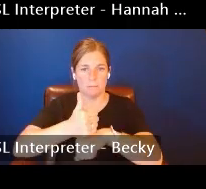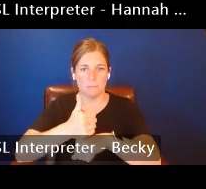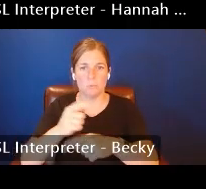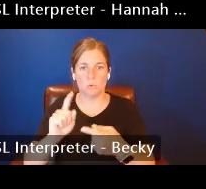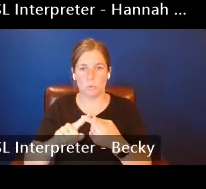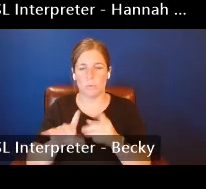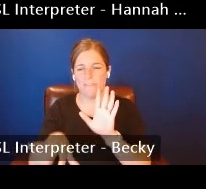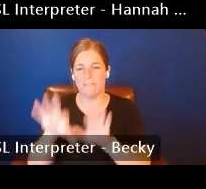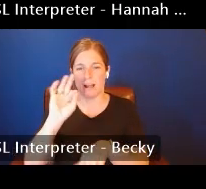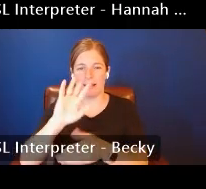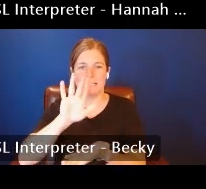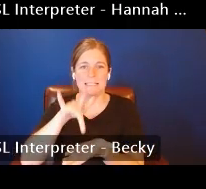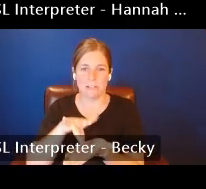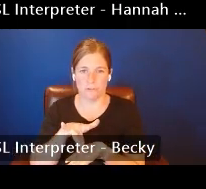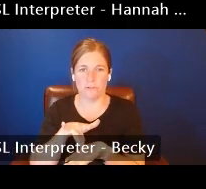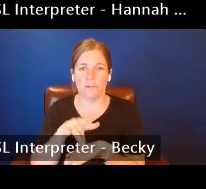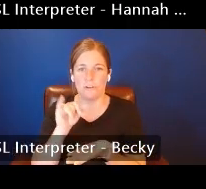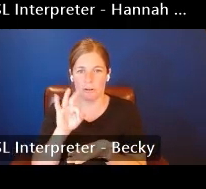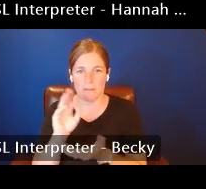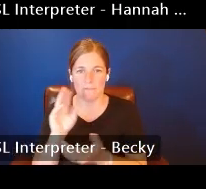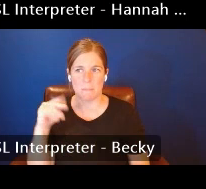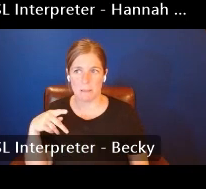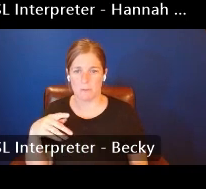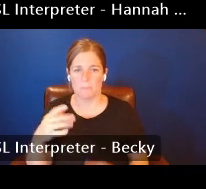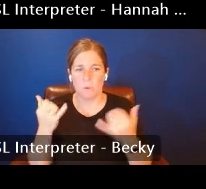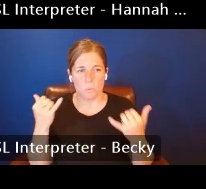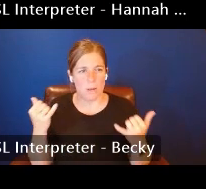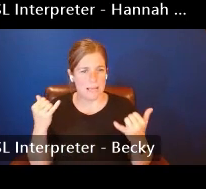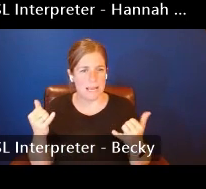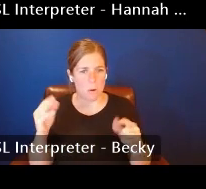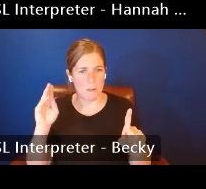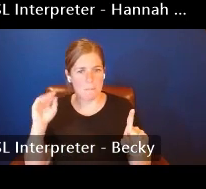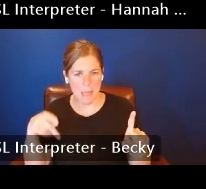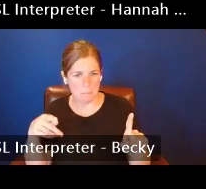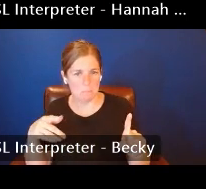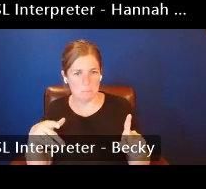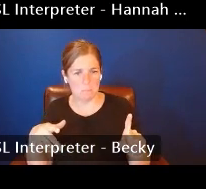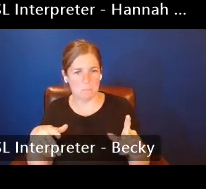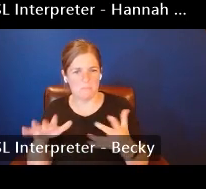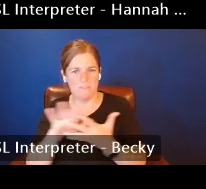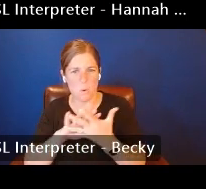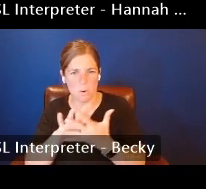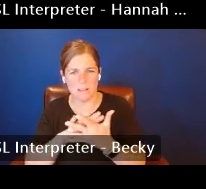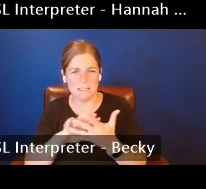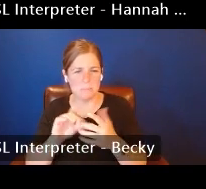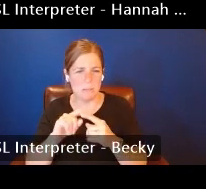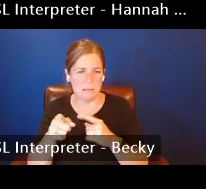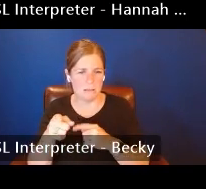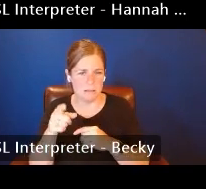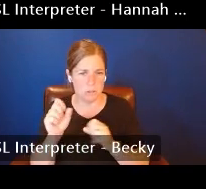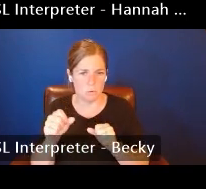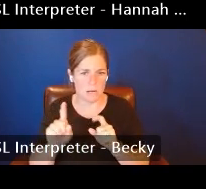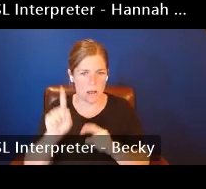And Lolly, you know your map is in focus. You can always check that by going up, down, left, right. All right.